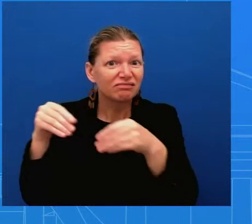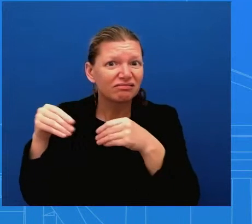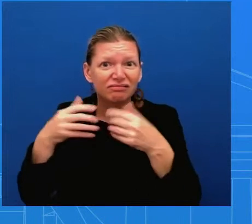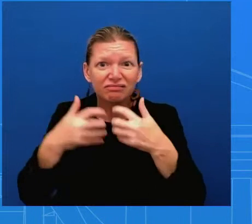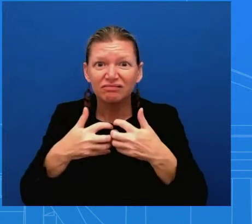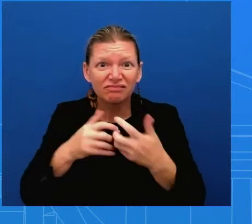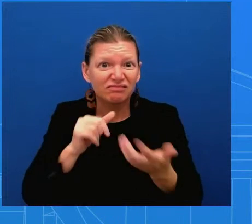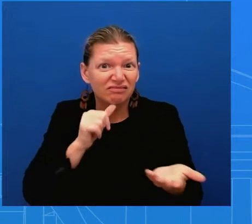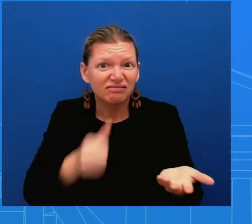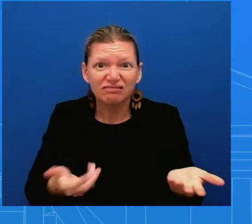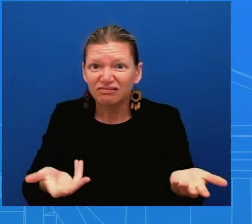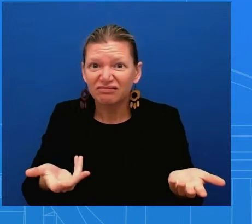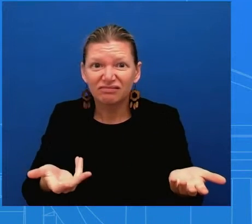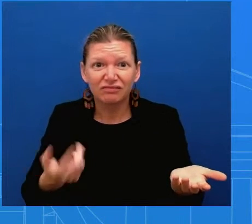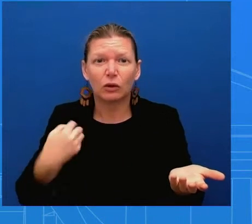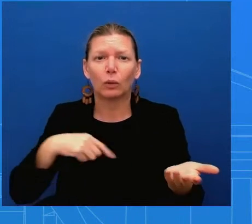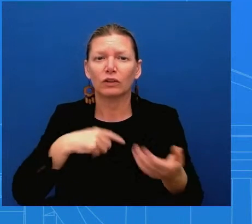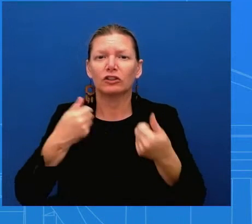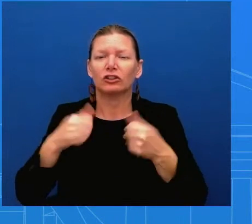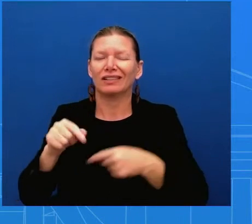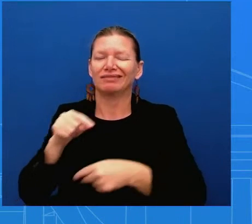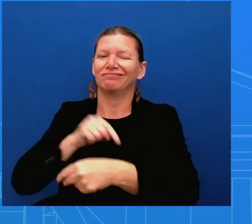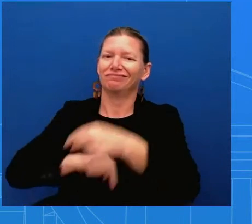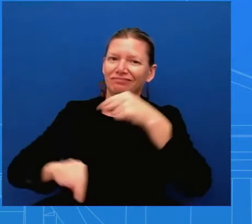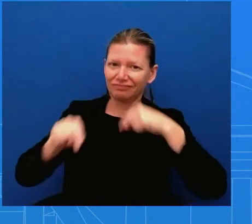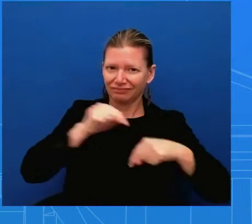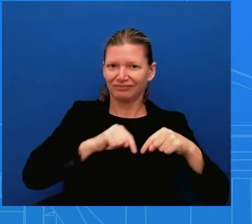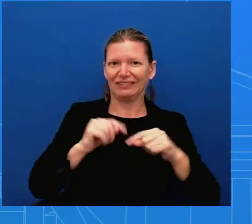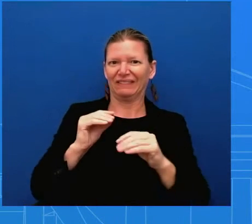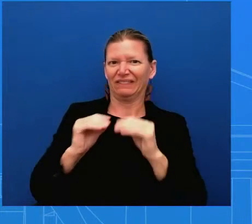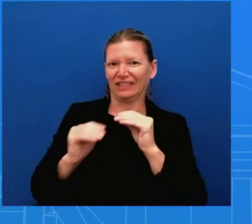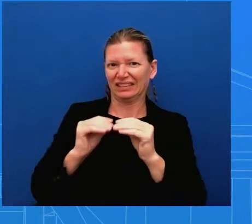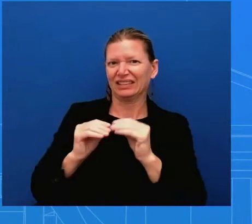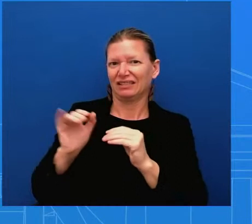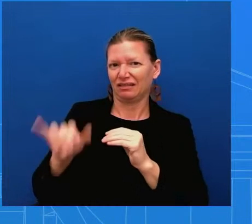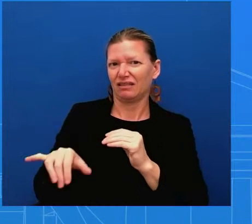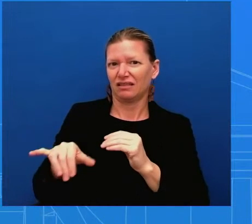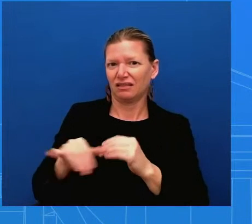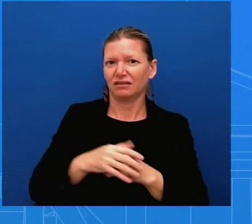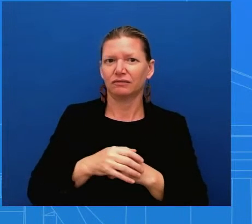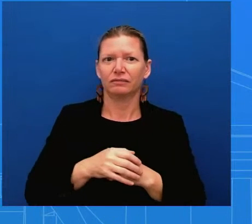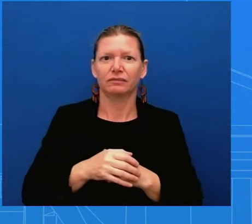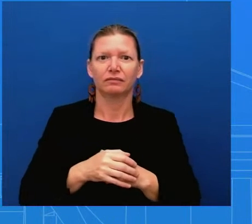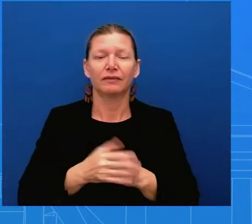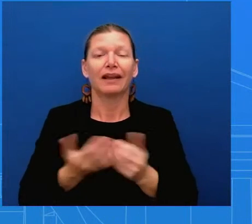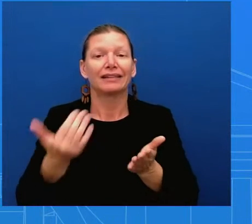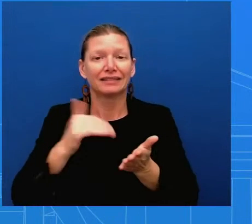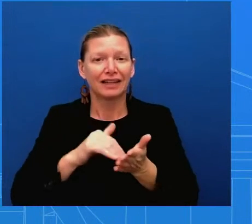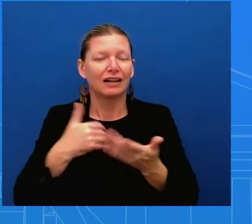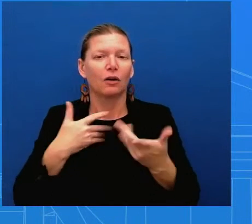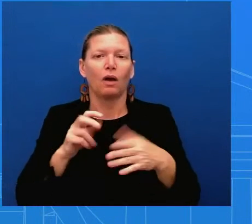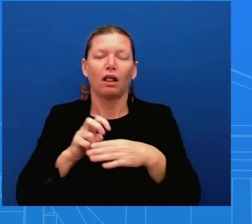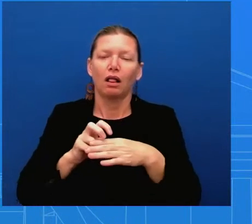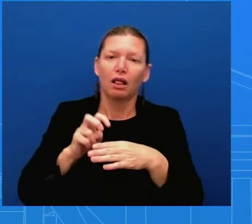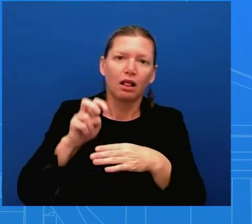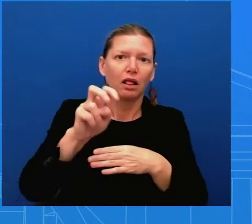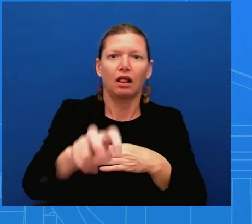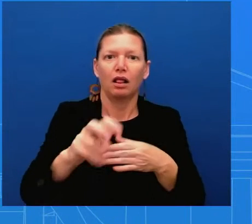I'm not going to get into an upcoming potential announcement. And so, going to be really mindful there.